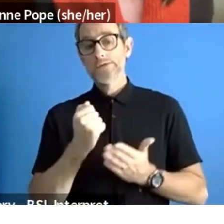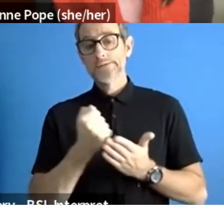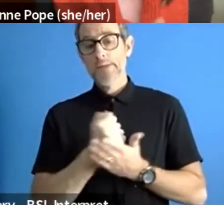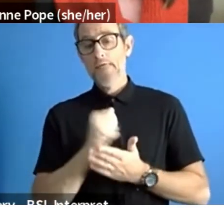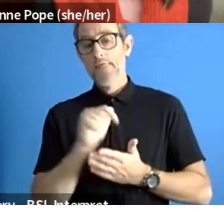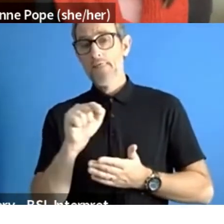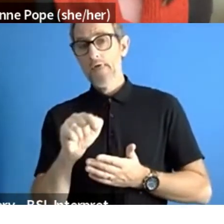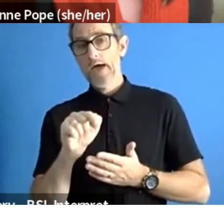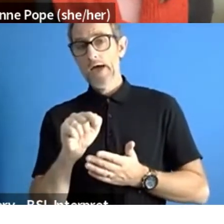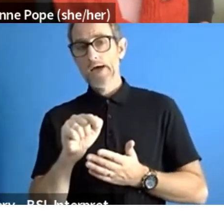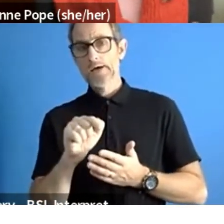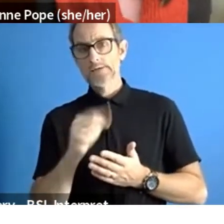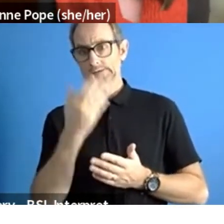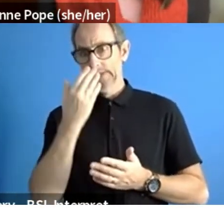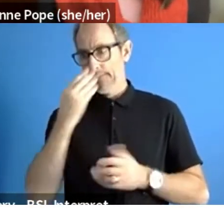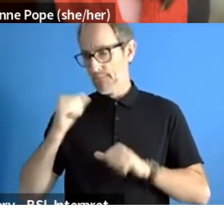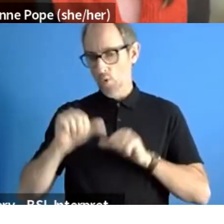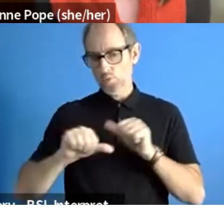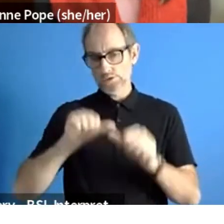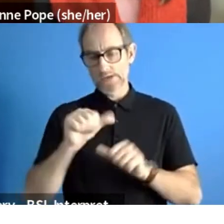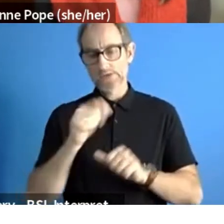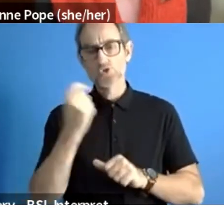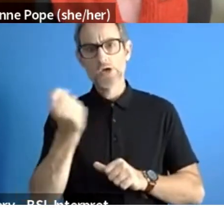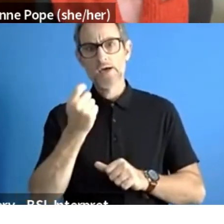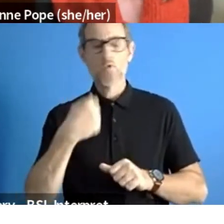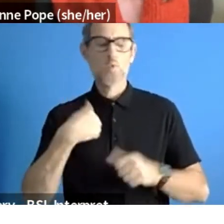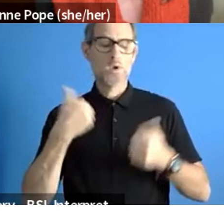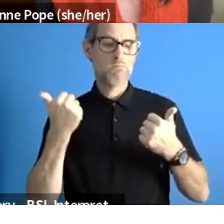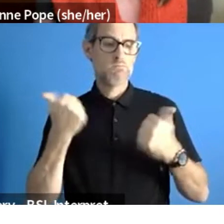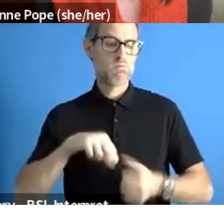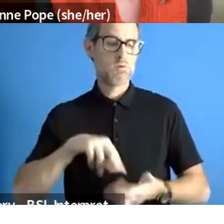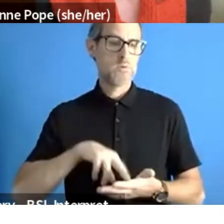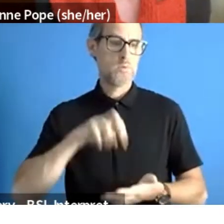successful process for us and we found what we were looking for from